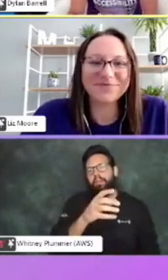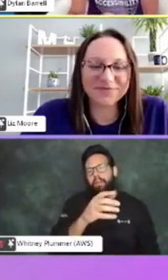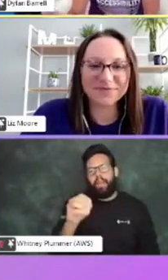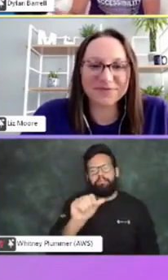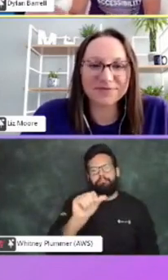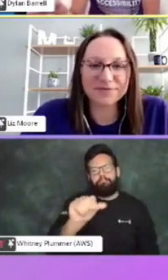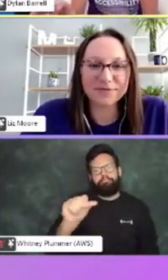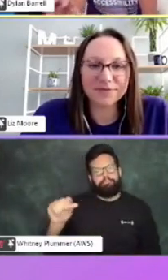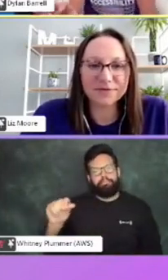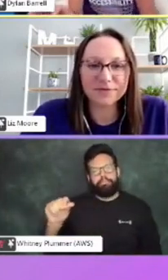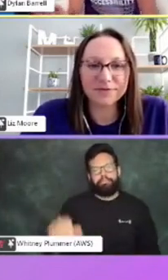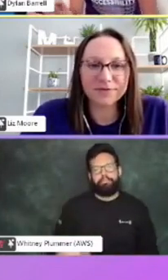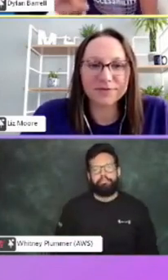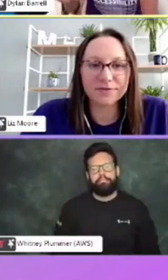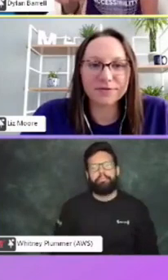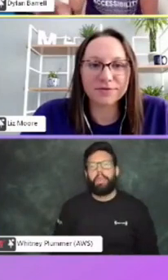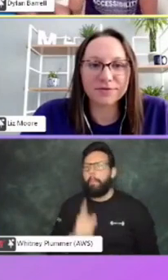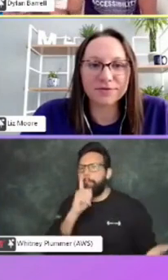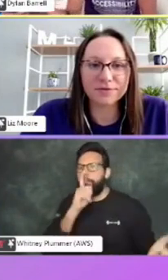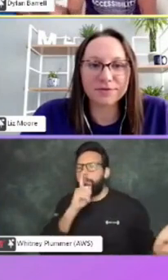I'm not gonna have Harris shave his head